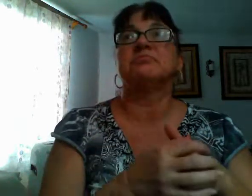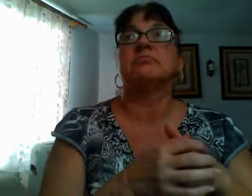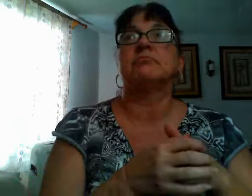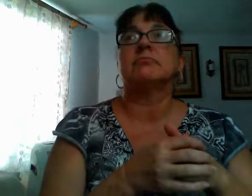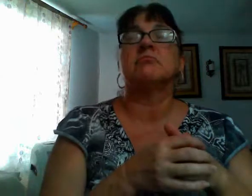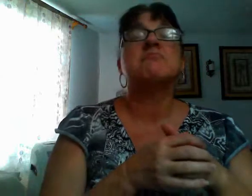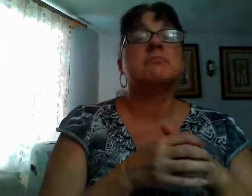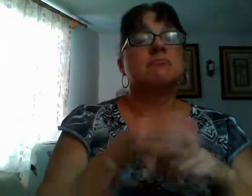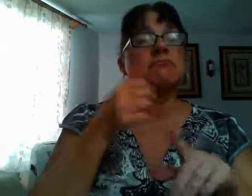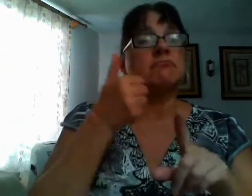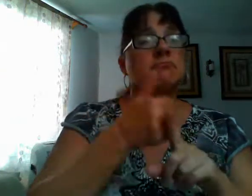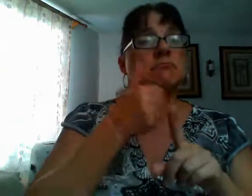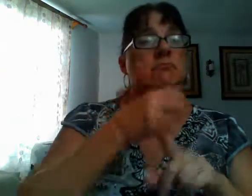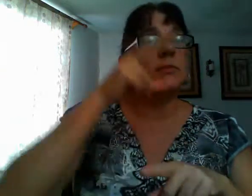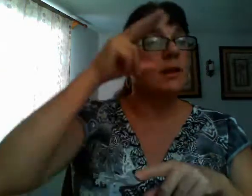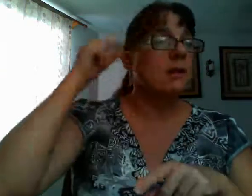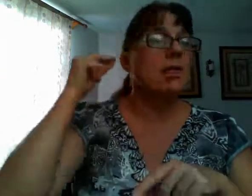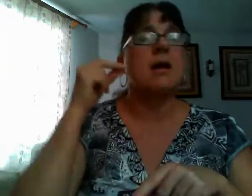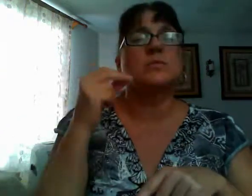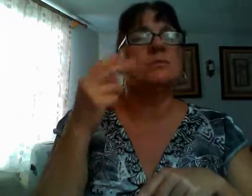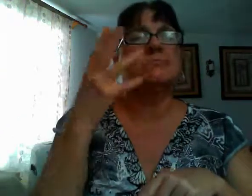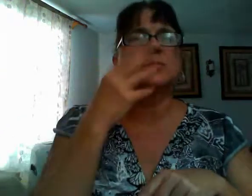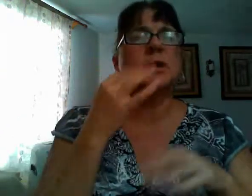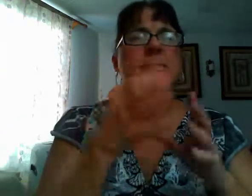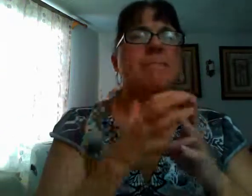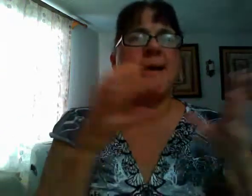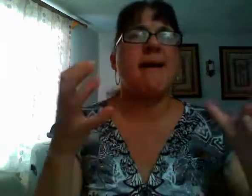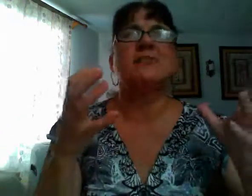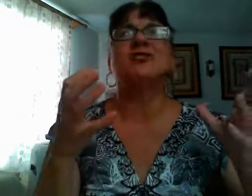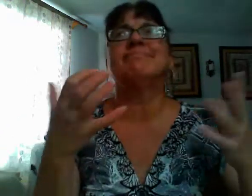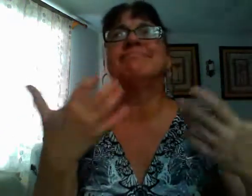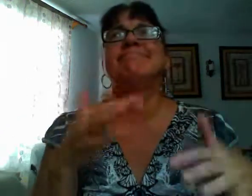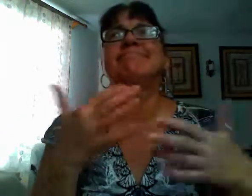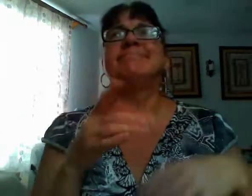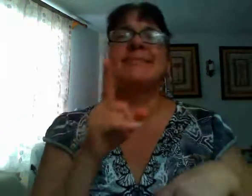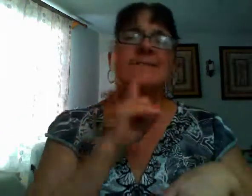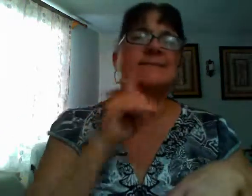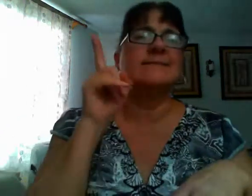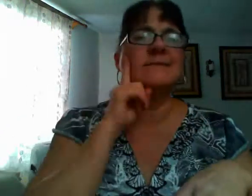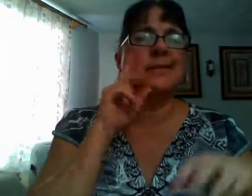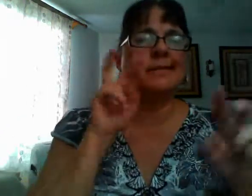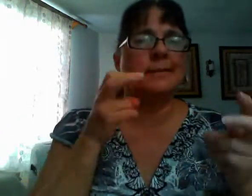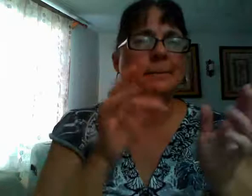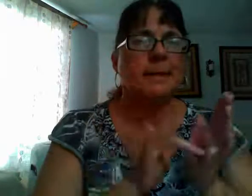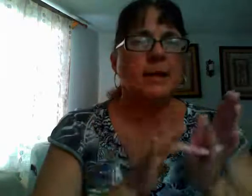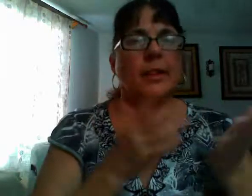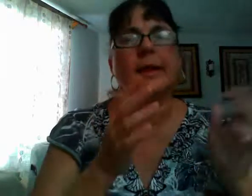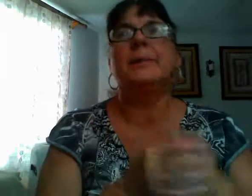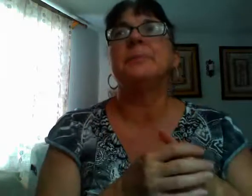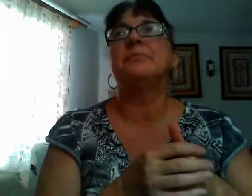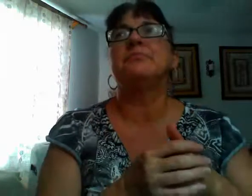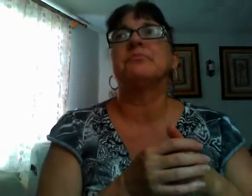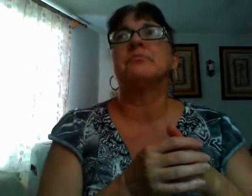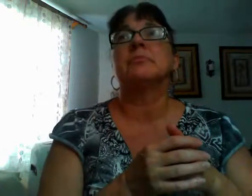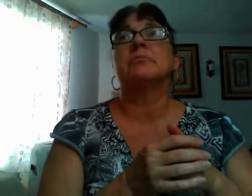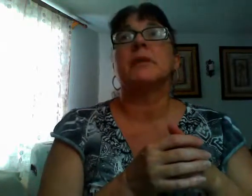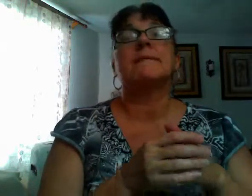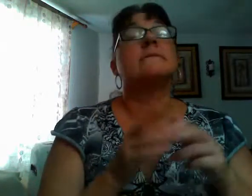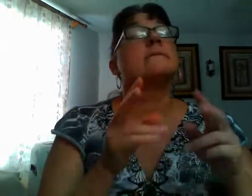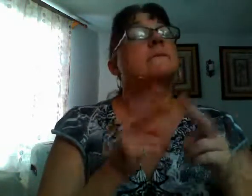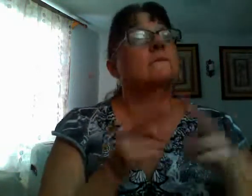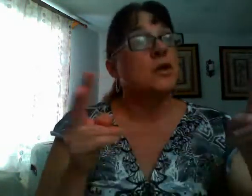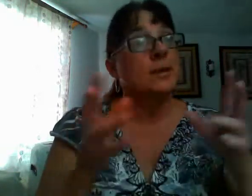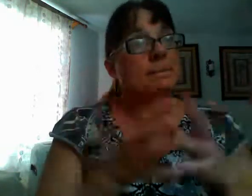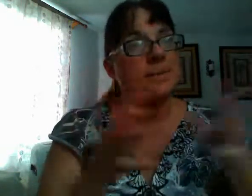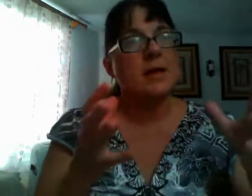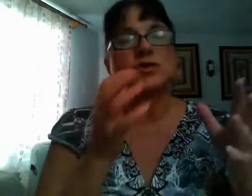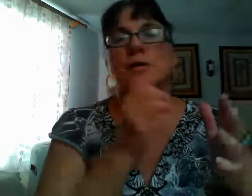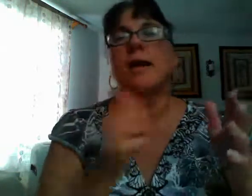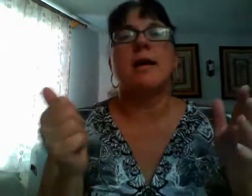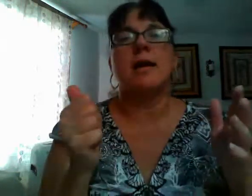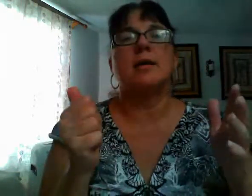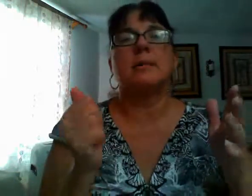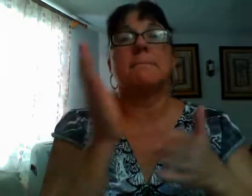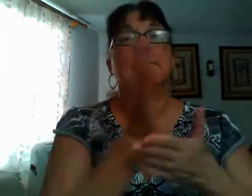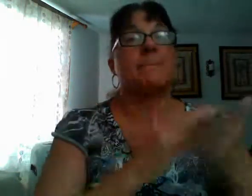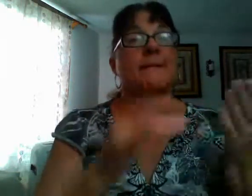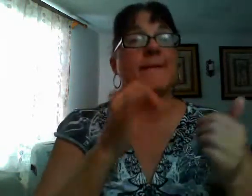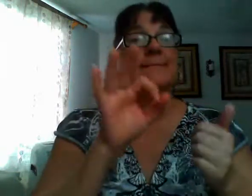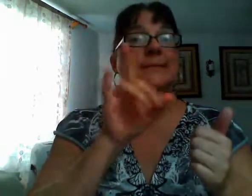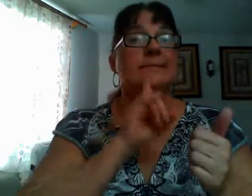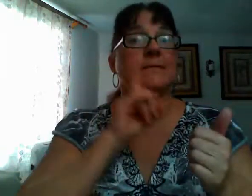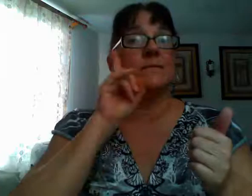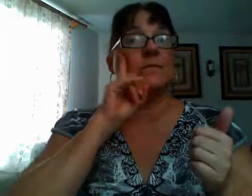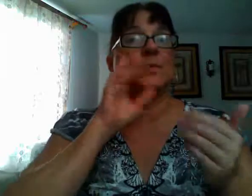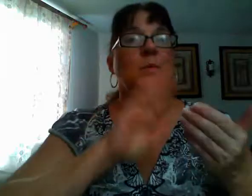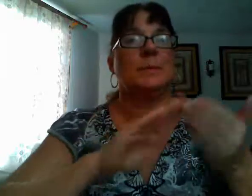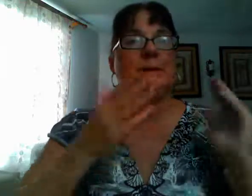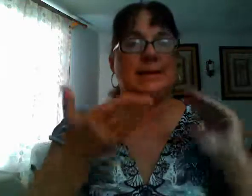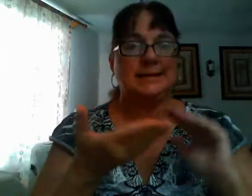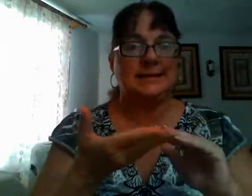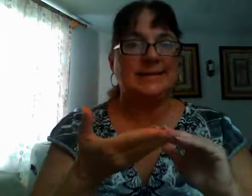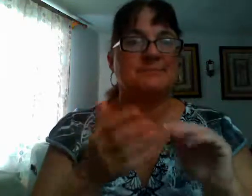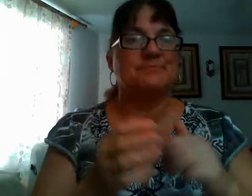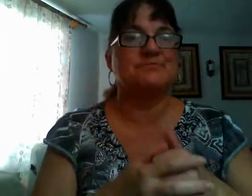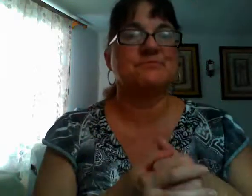Nyle is pretty much deaf (medically) and very much a part of the Deaf Community.